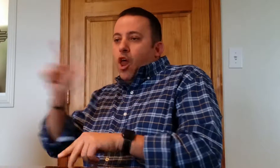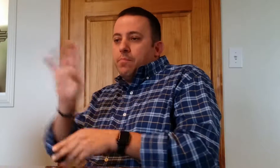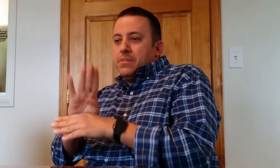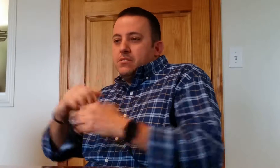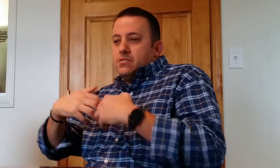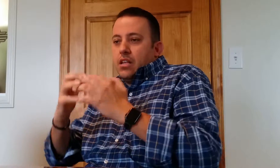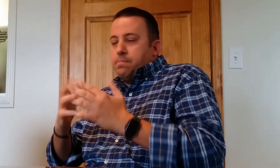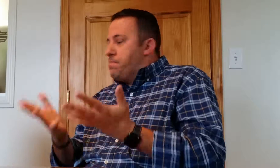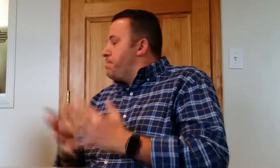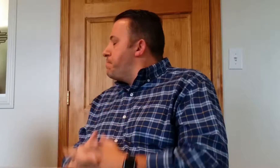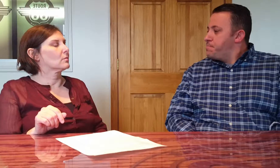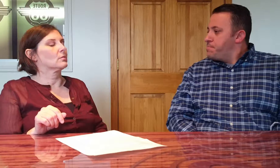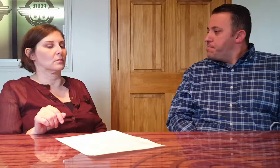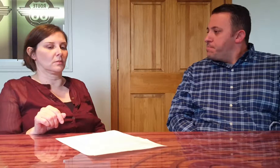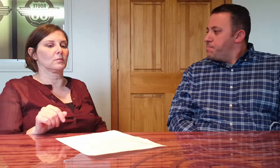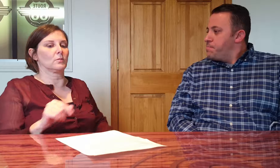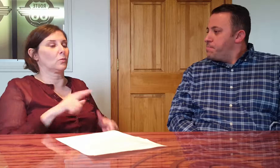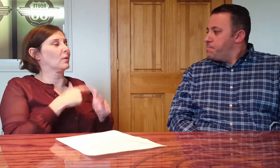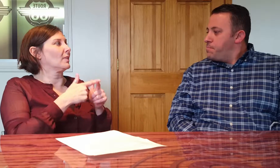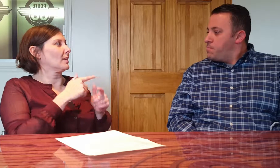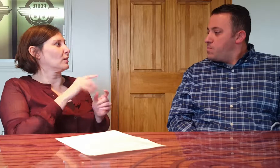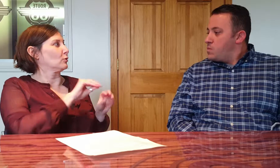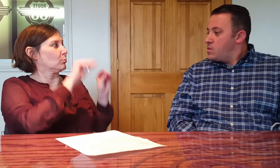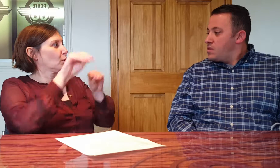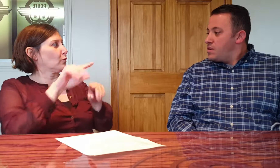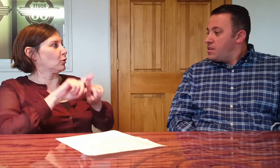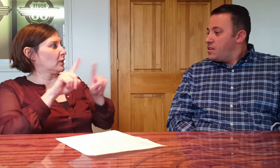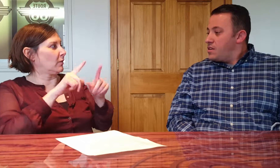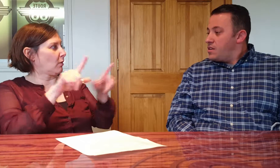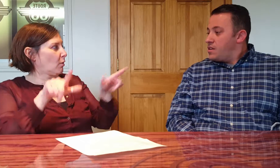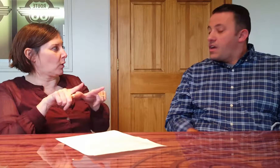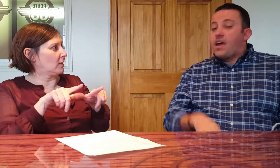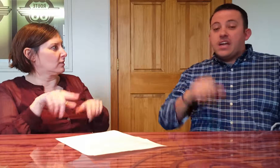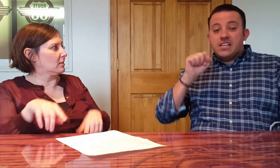businesses get started. And then you move to a different location?